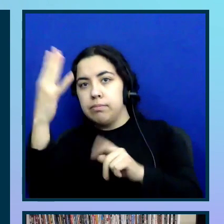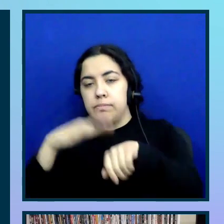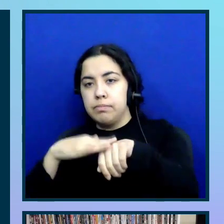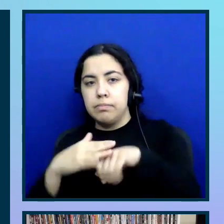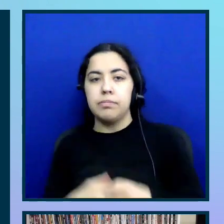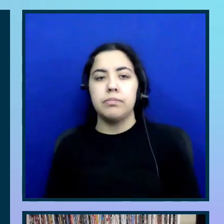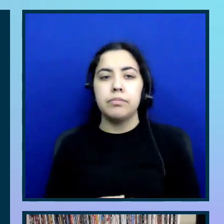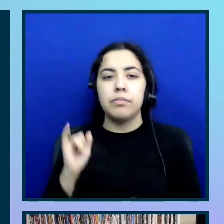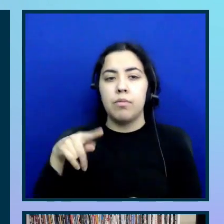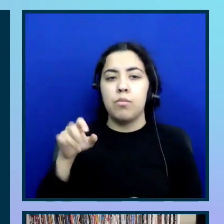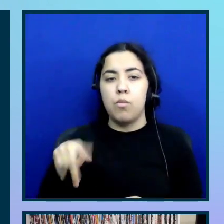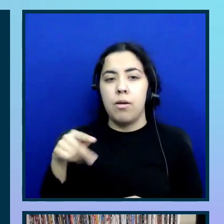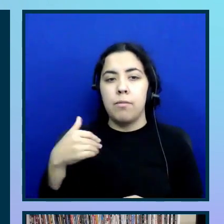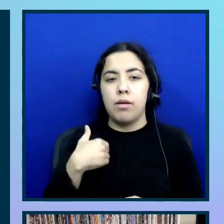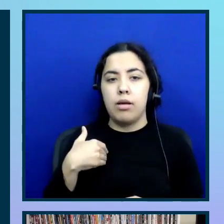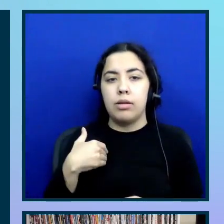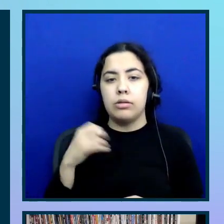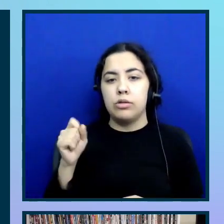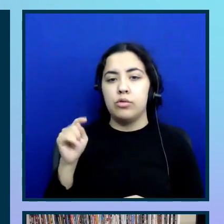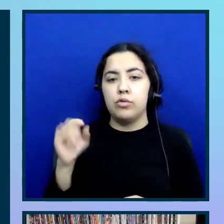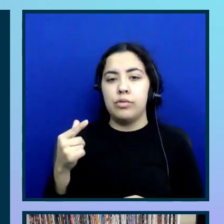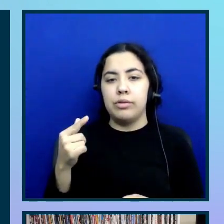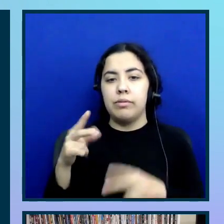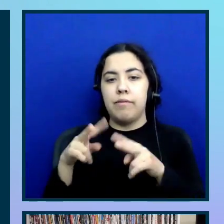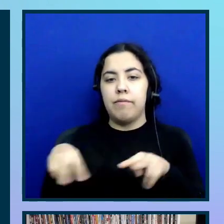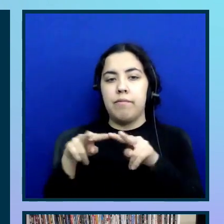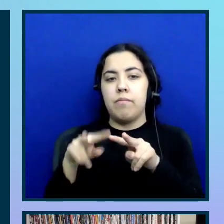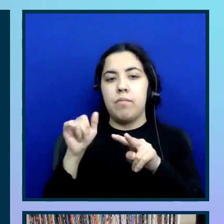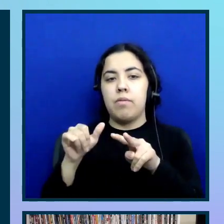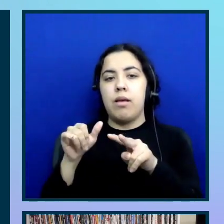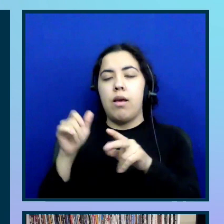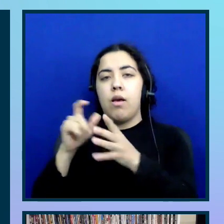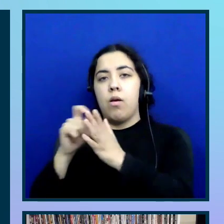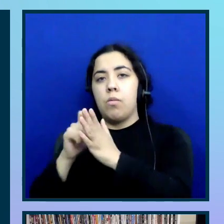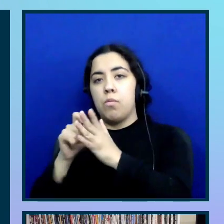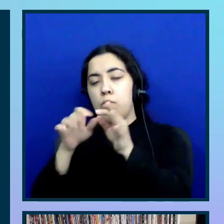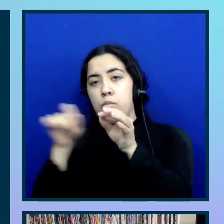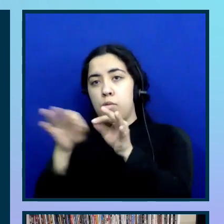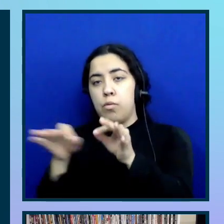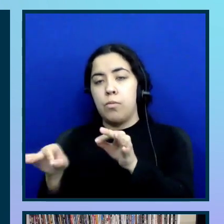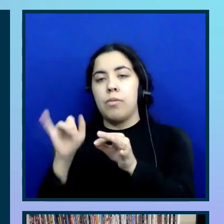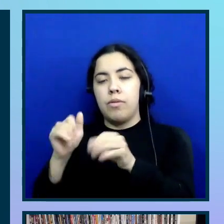This prop takes extreme value, which is defined by the author. So again, be sure to include something that's appropriate for the context.